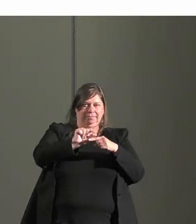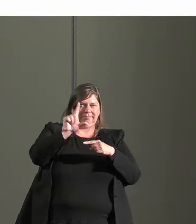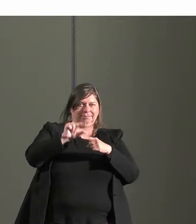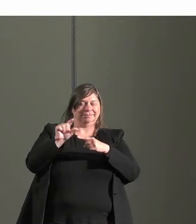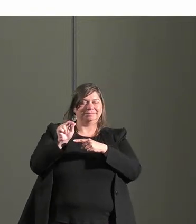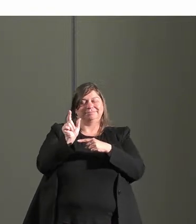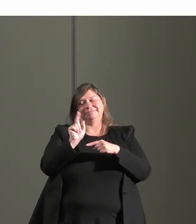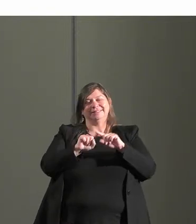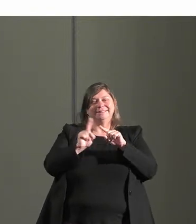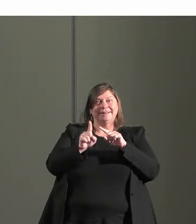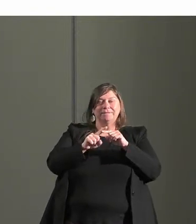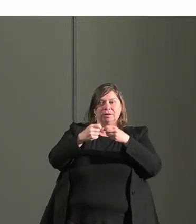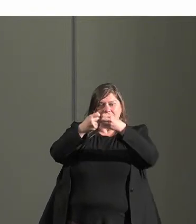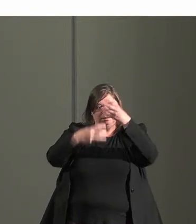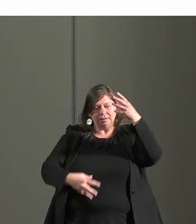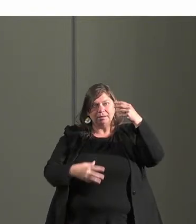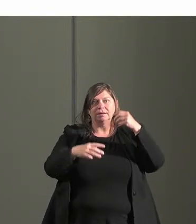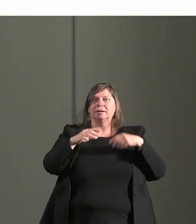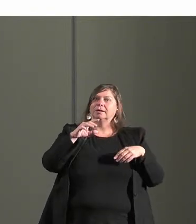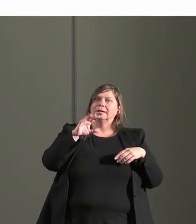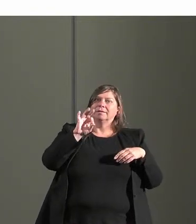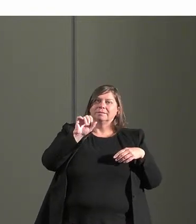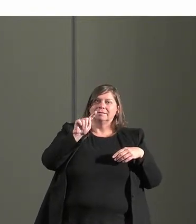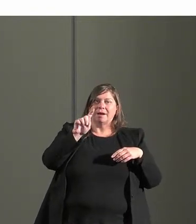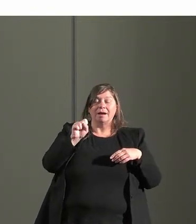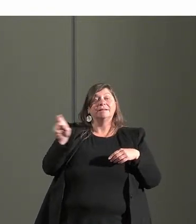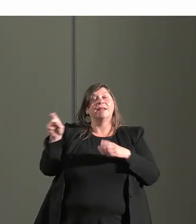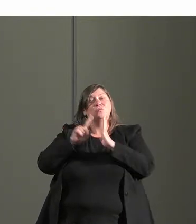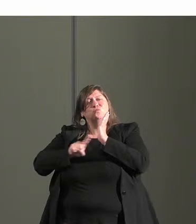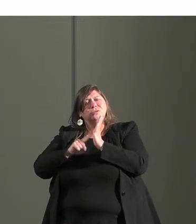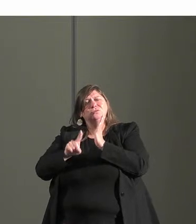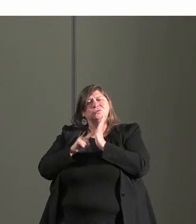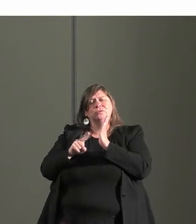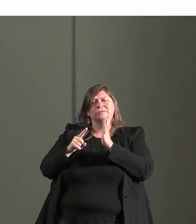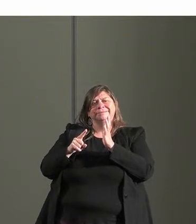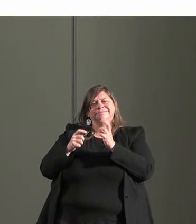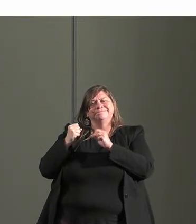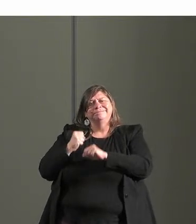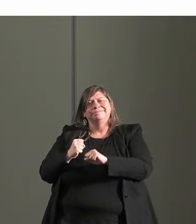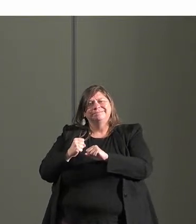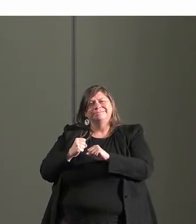Google font team. They tons of fonts. But they been doing a